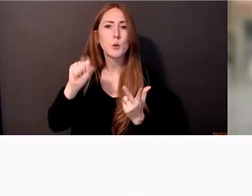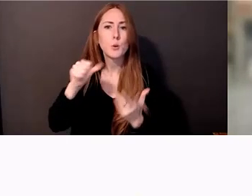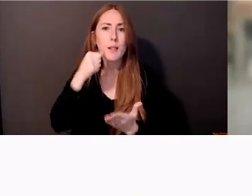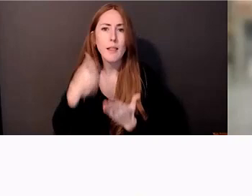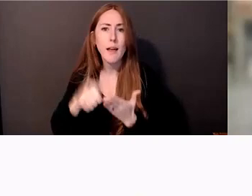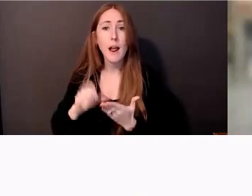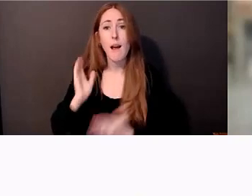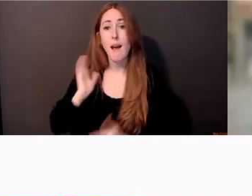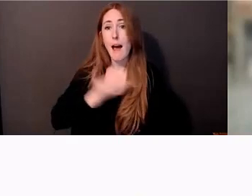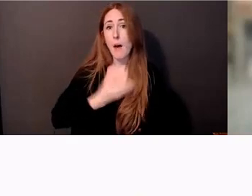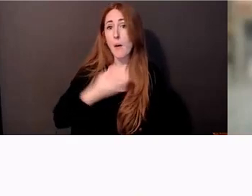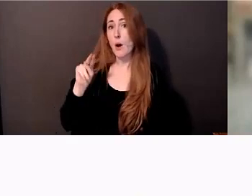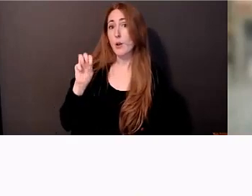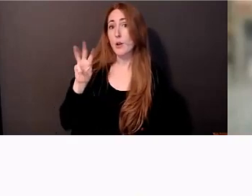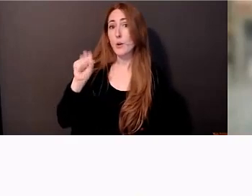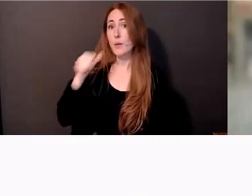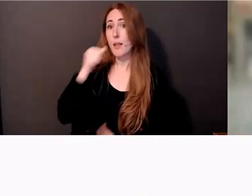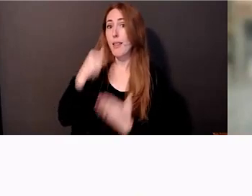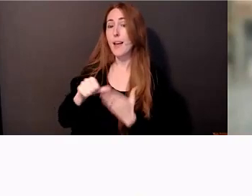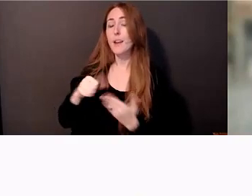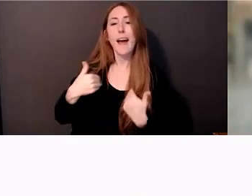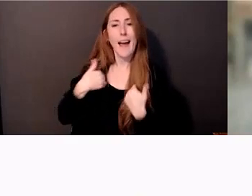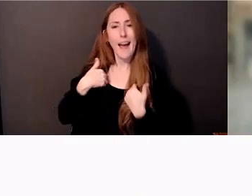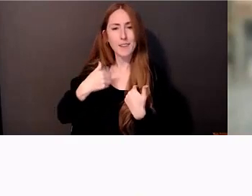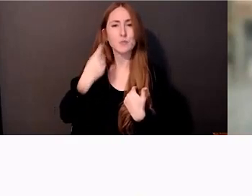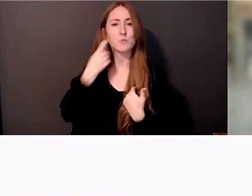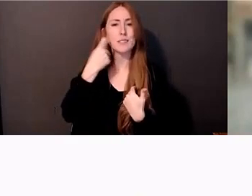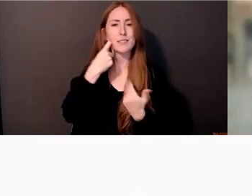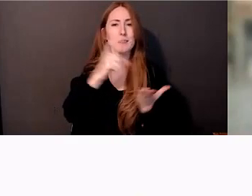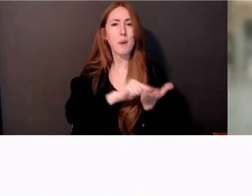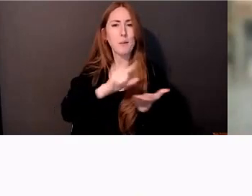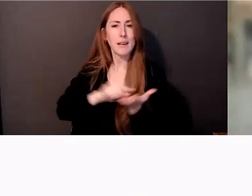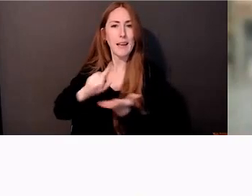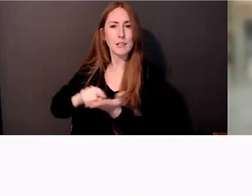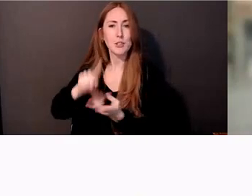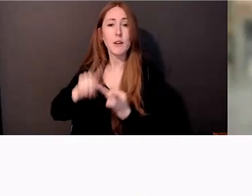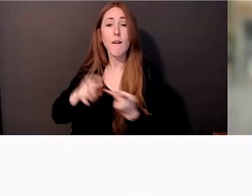to have recent publications. Up and coming technology services.